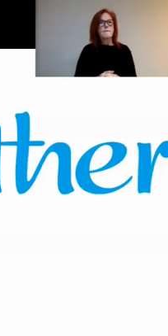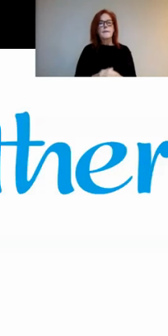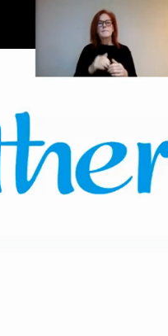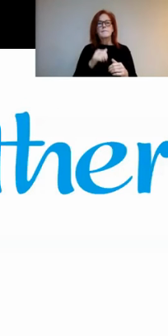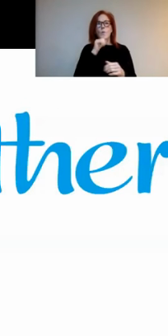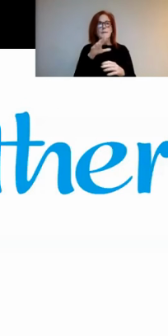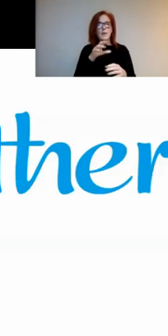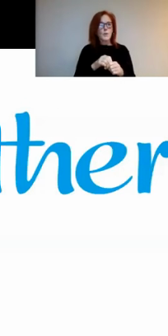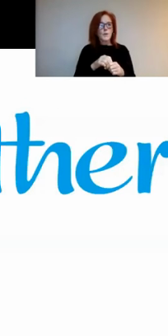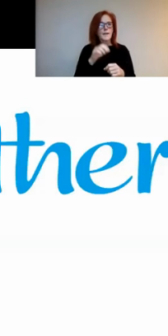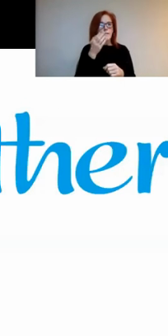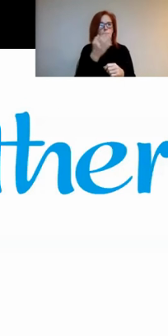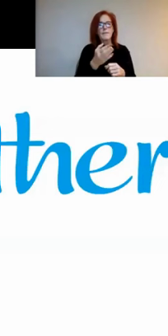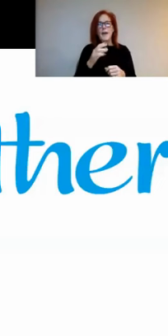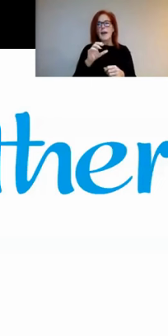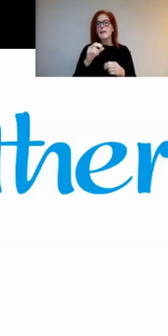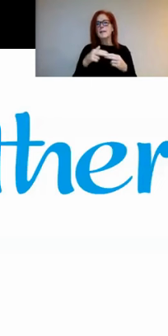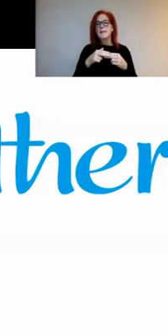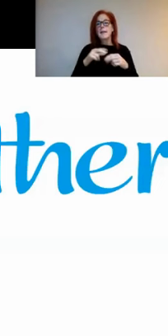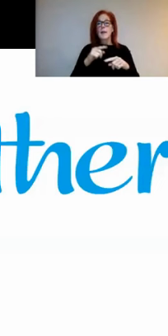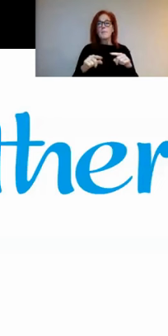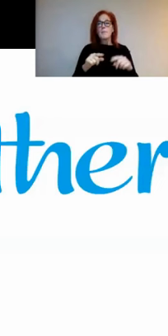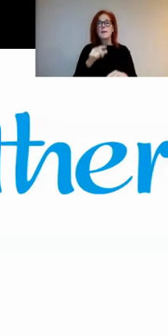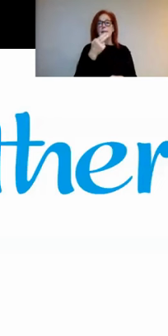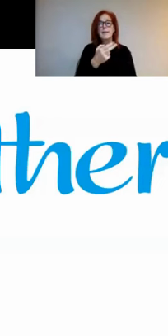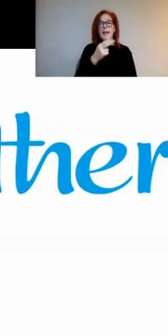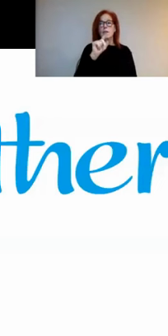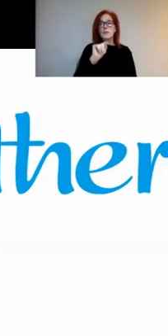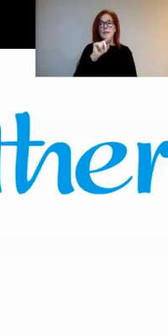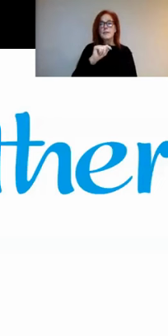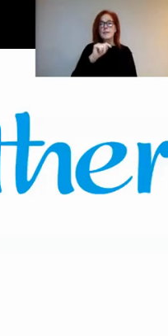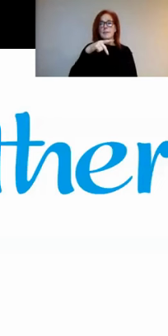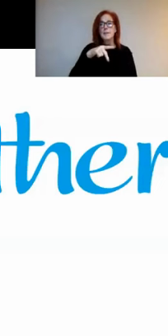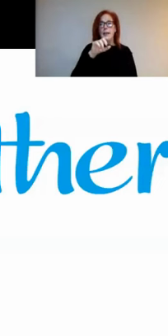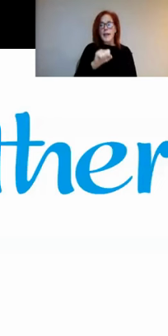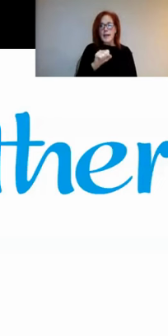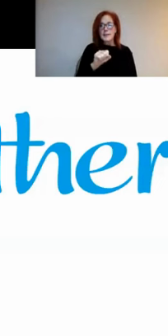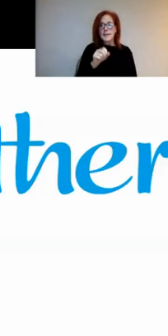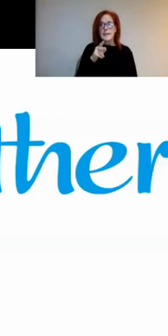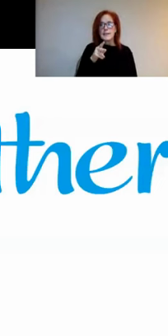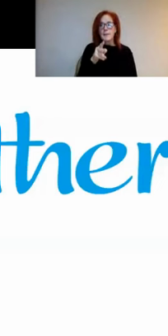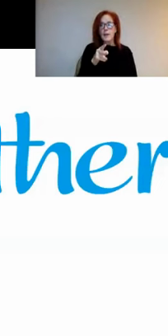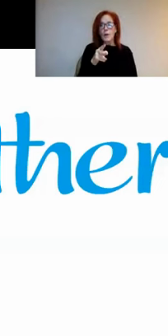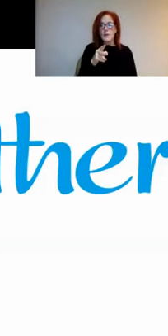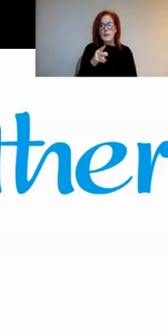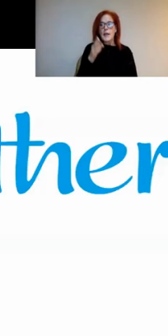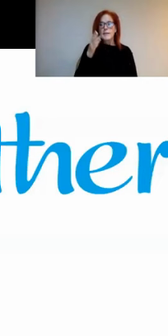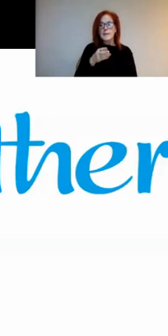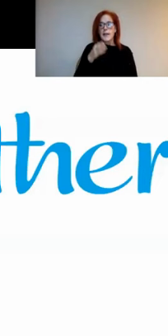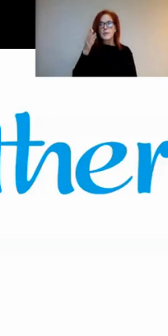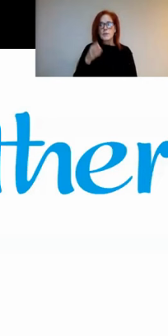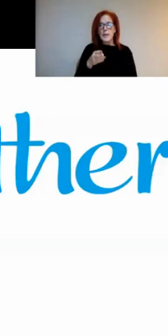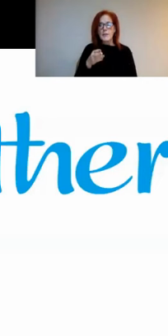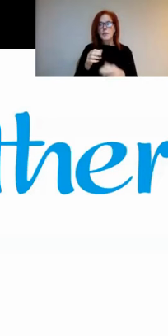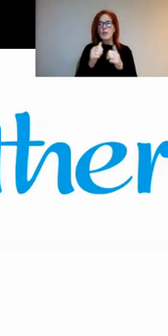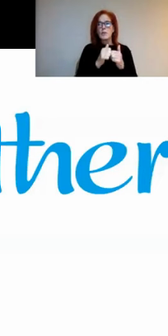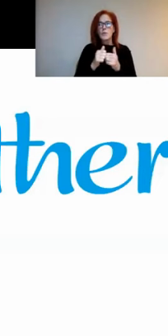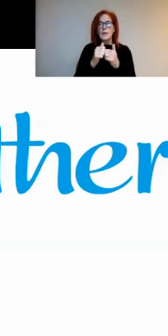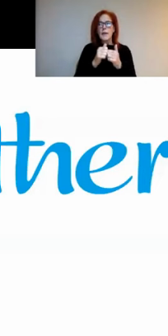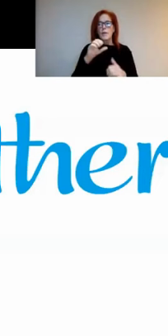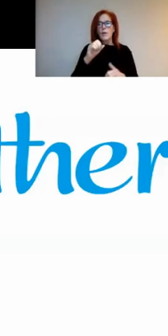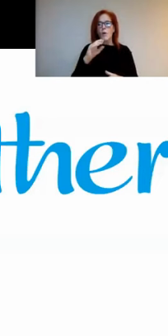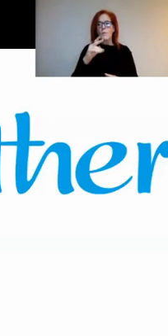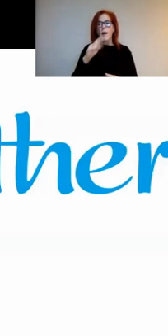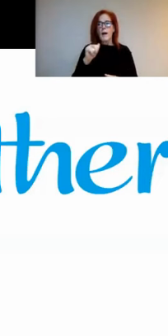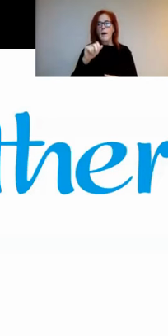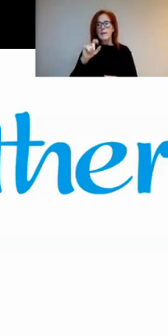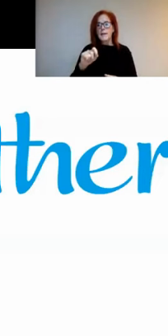In fiscal year 2021, our ESG funding served 11 households which was 12 individuals, and I'm proud to say only one of those returned to homelessness.